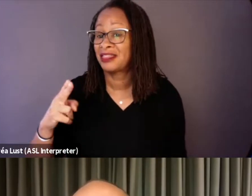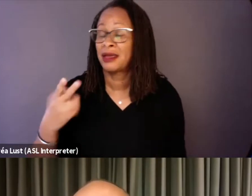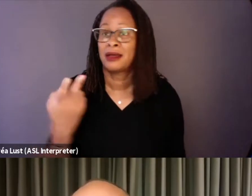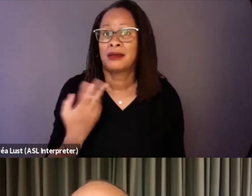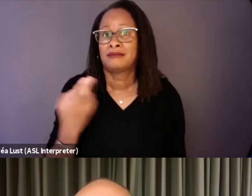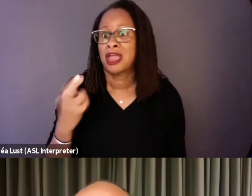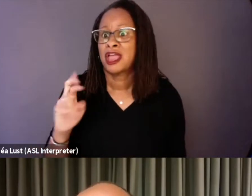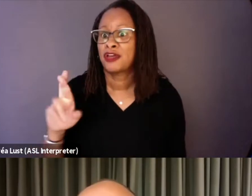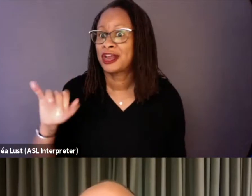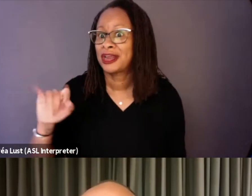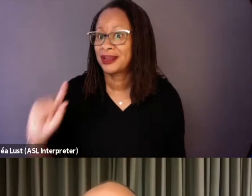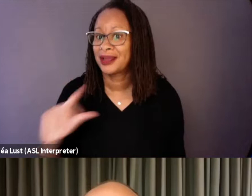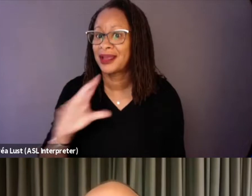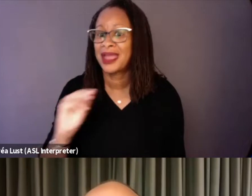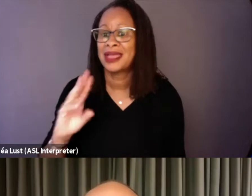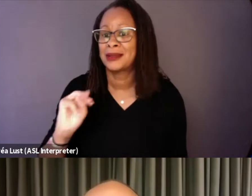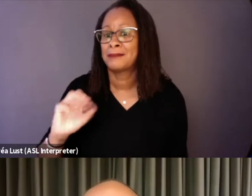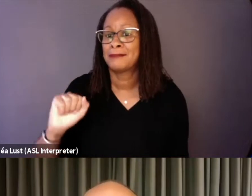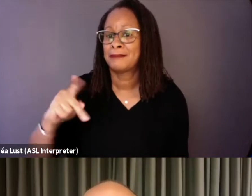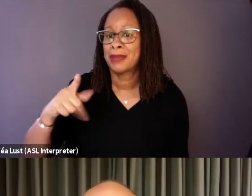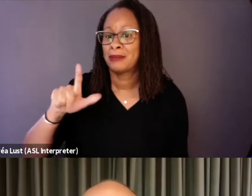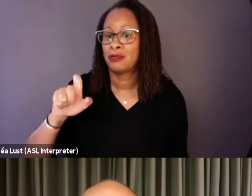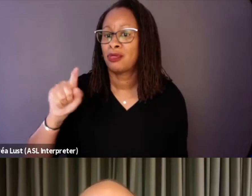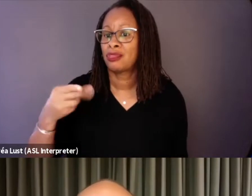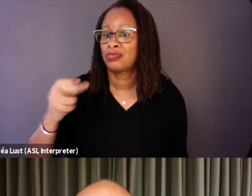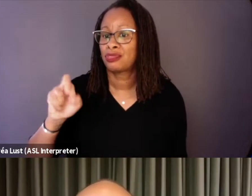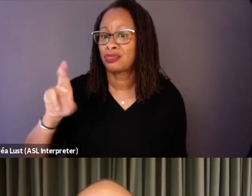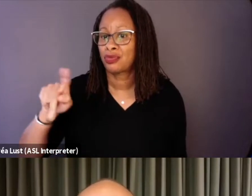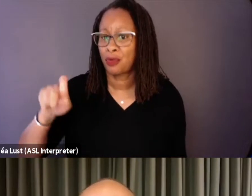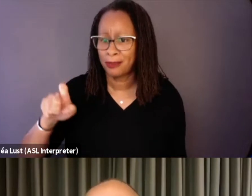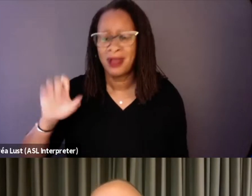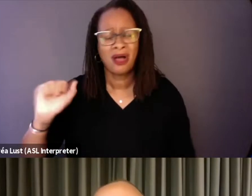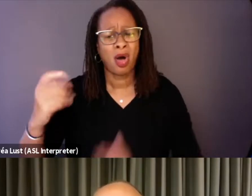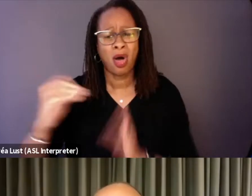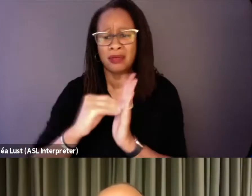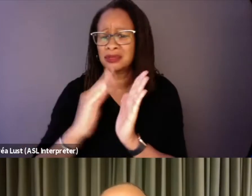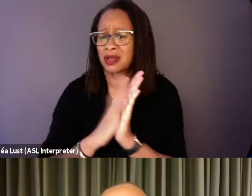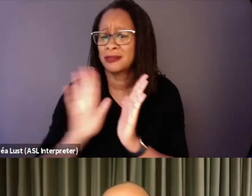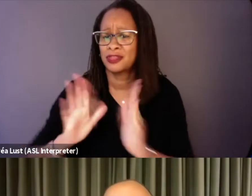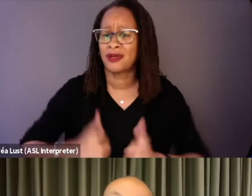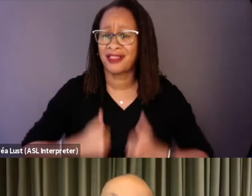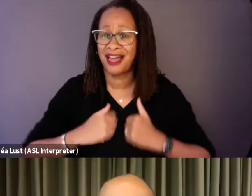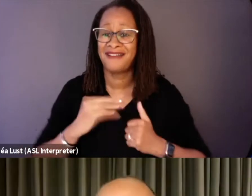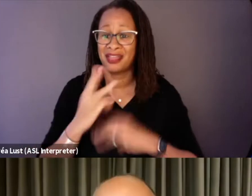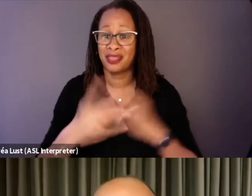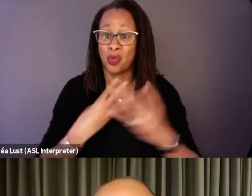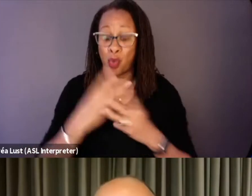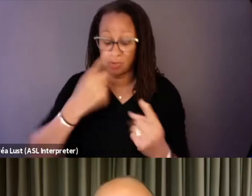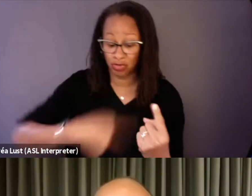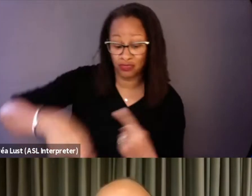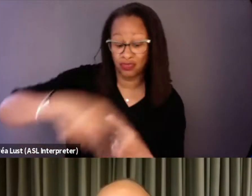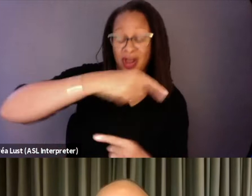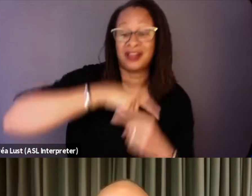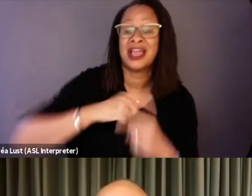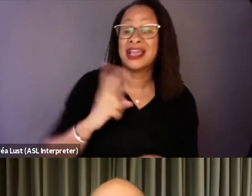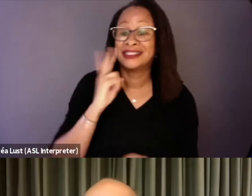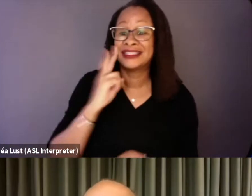they're all documenting their lives and the world around them. I see them as this school of documentary artists but